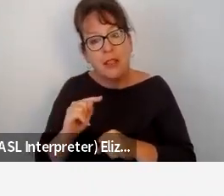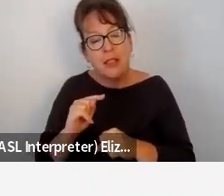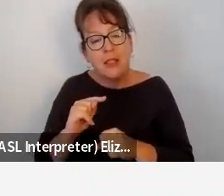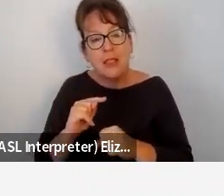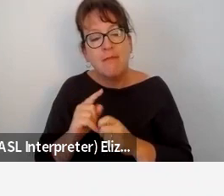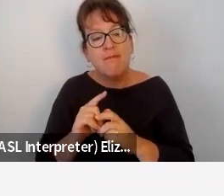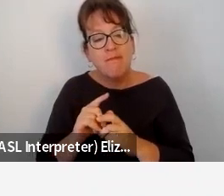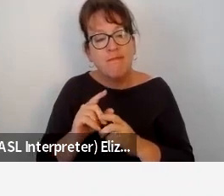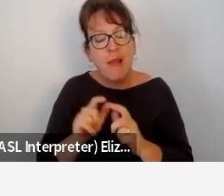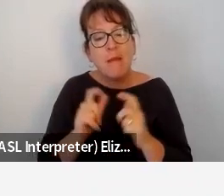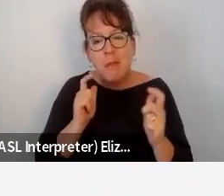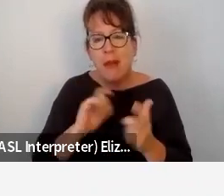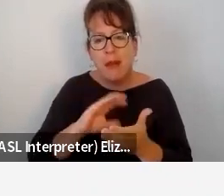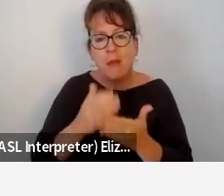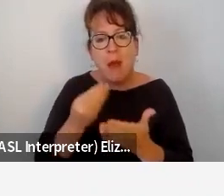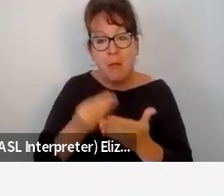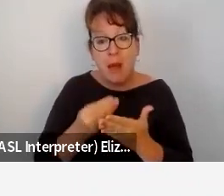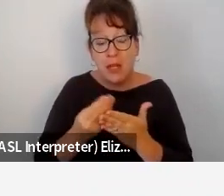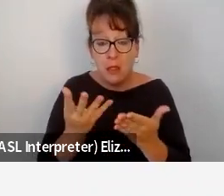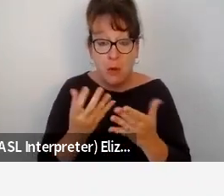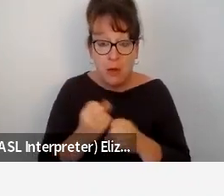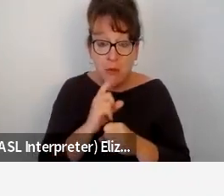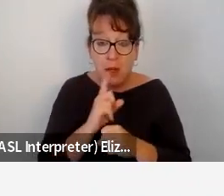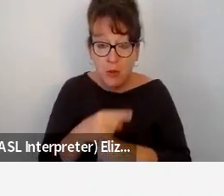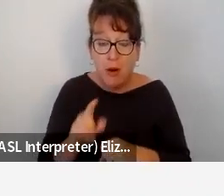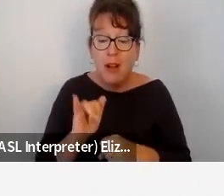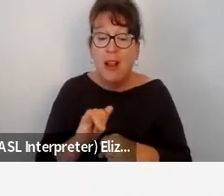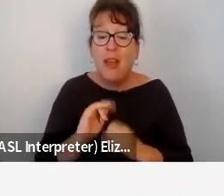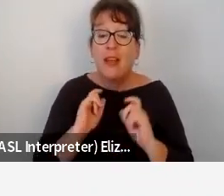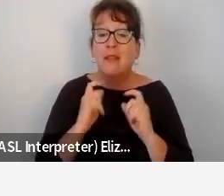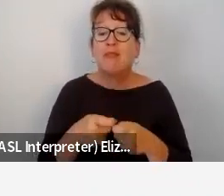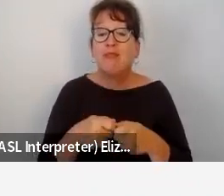there's an 80th percentile of diesel particulate matter.